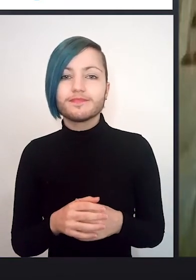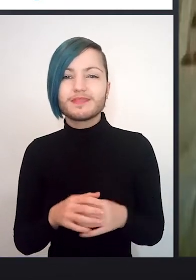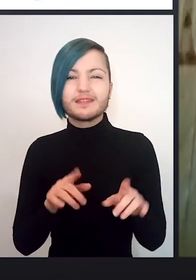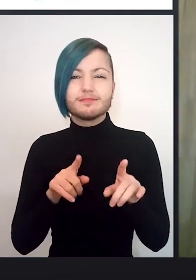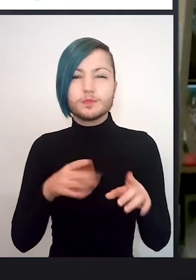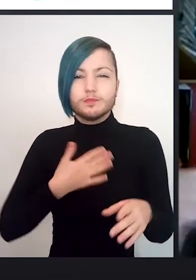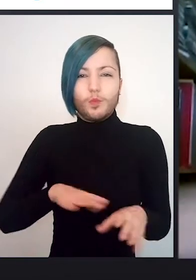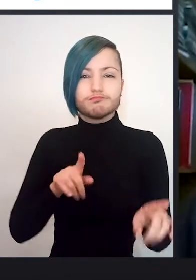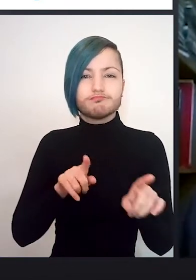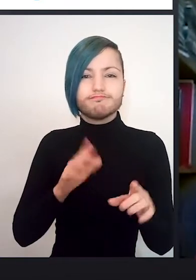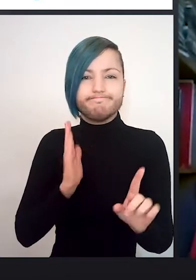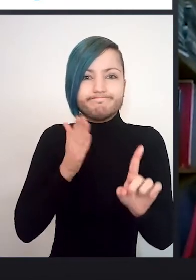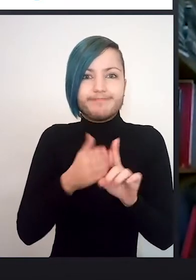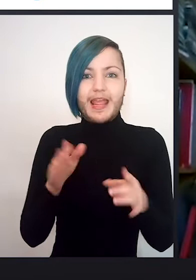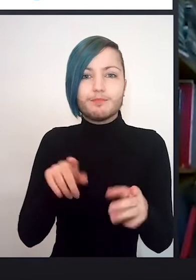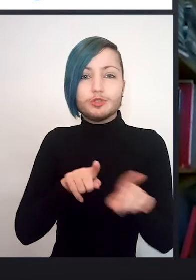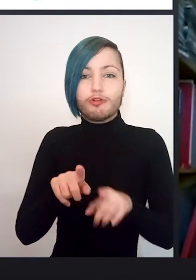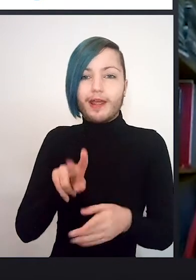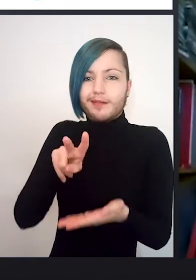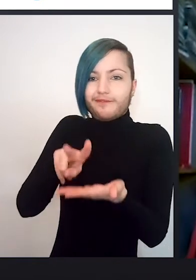Try to keep yourself as flat as possible.